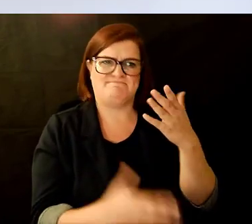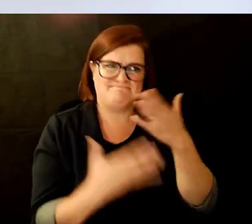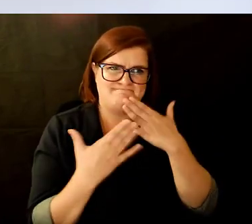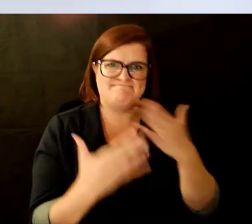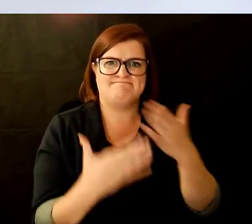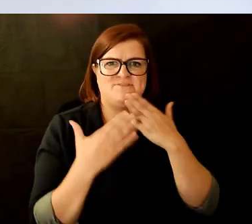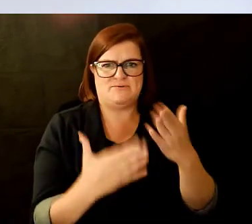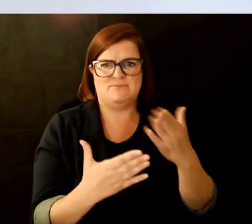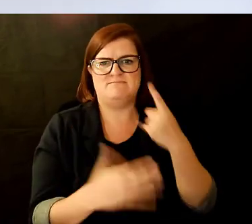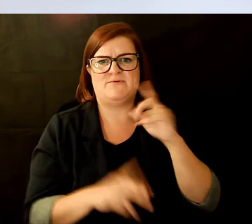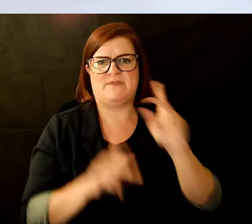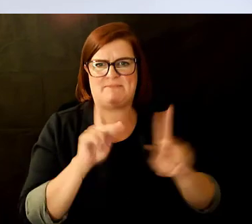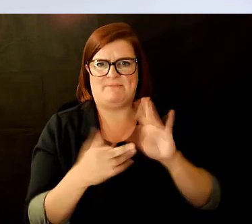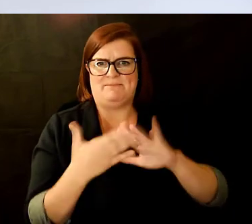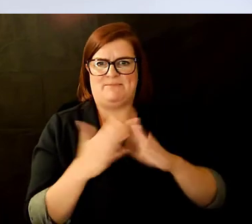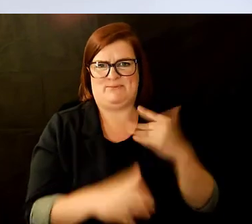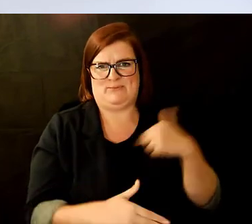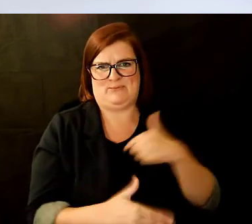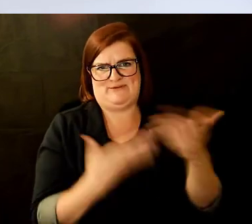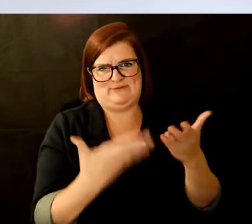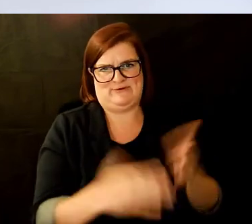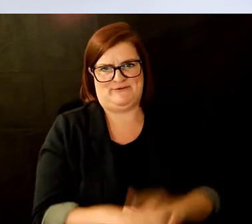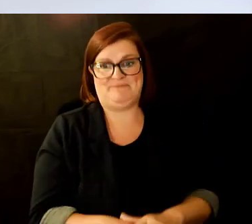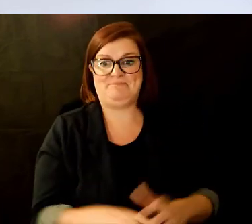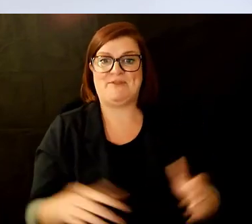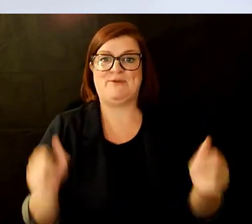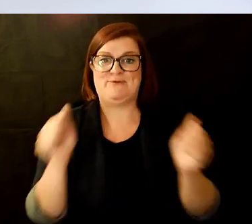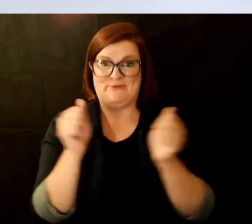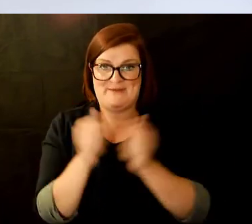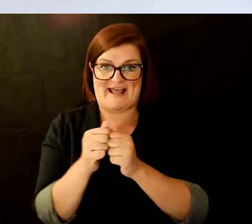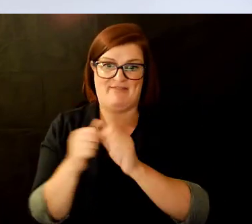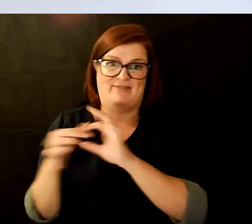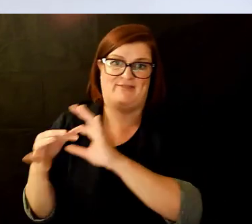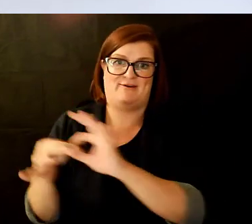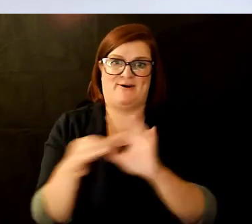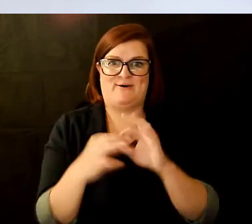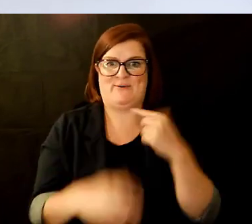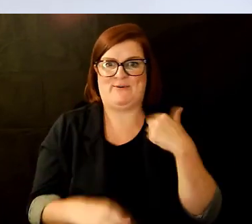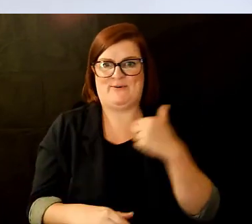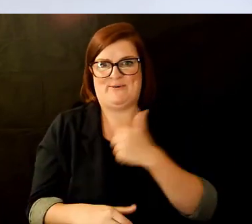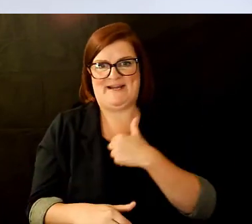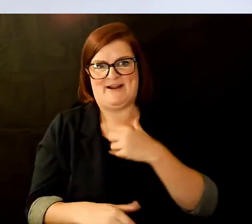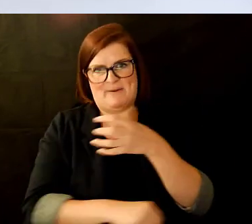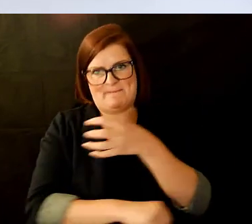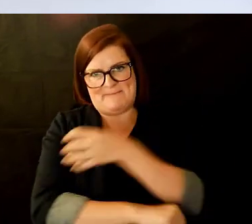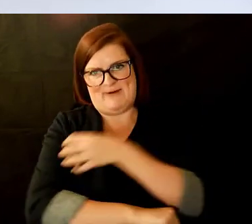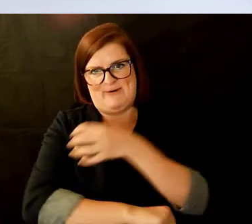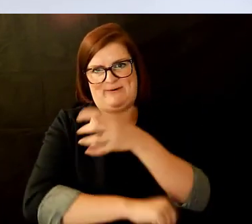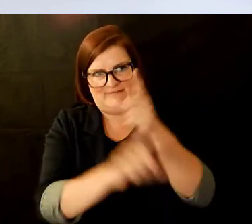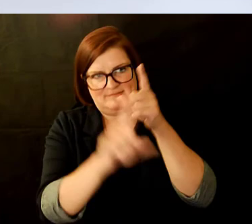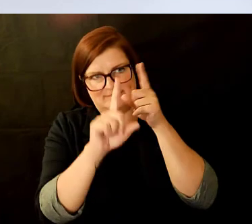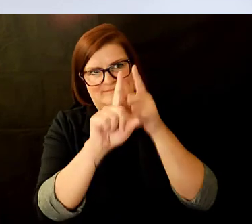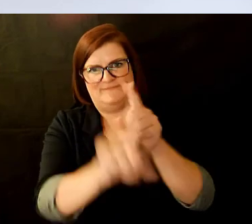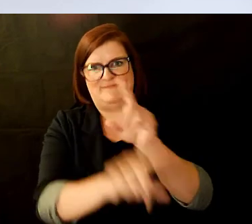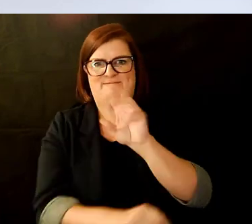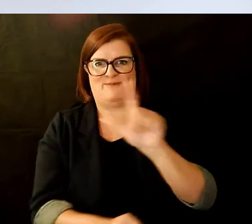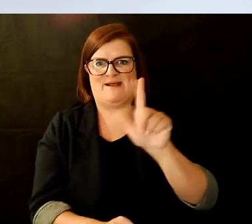Together, we're powering the pursuit of well-being. Thank you for your generosity.